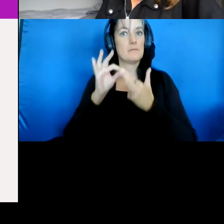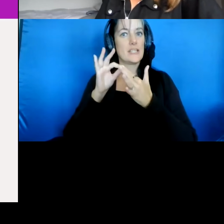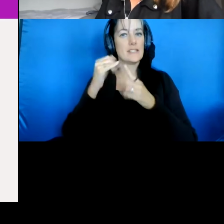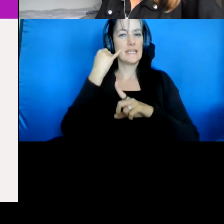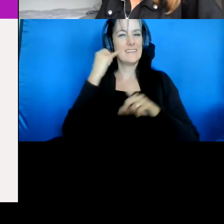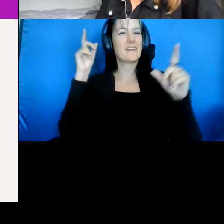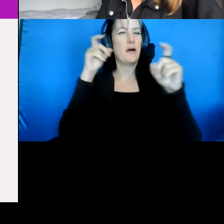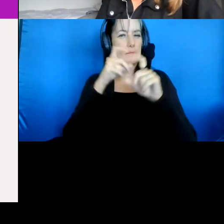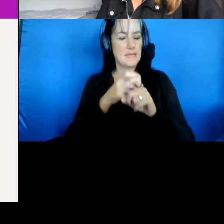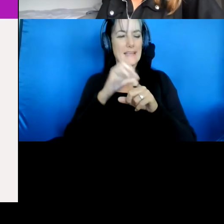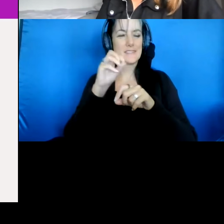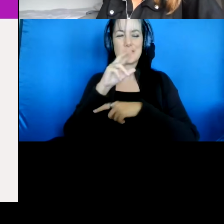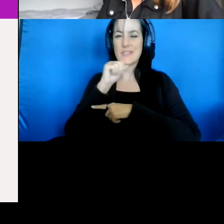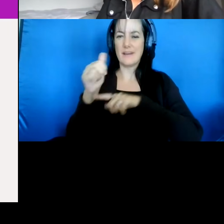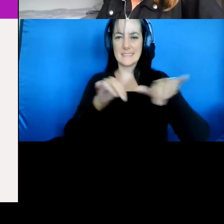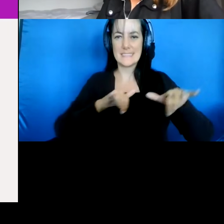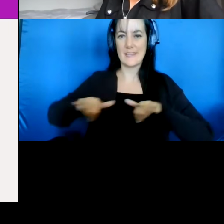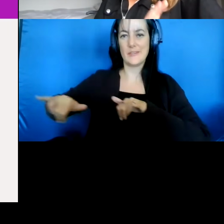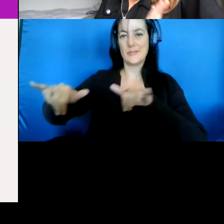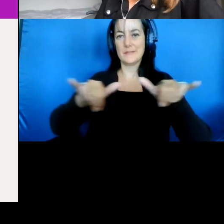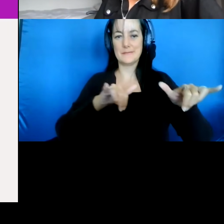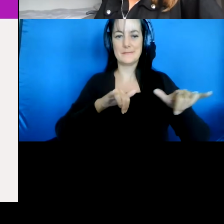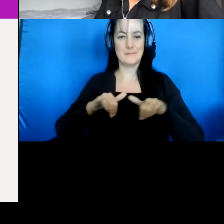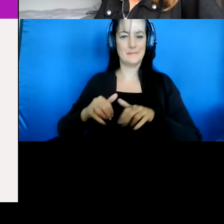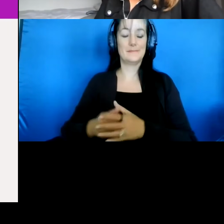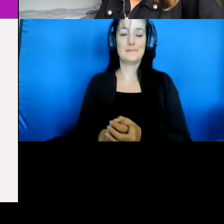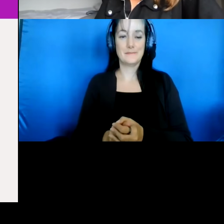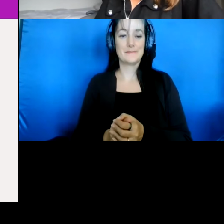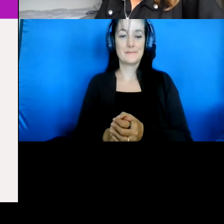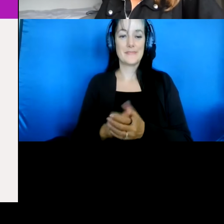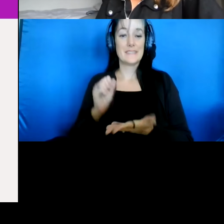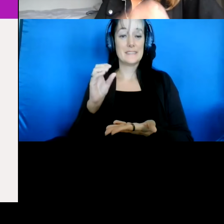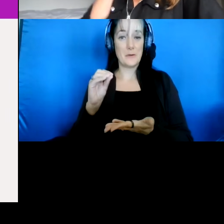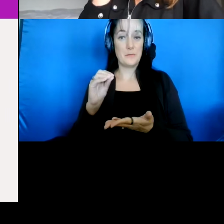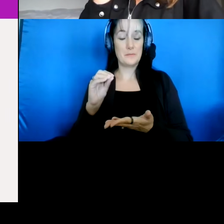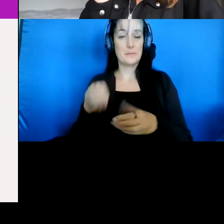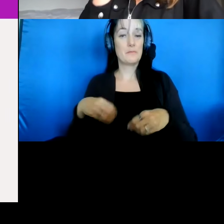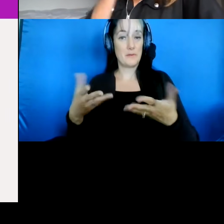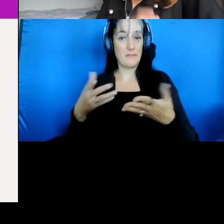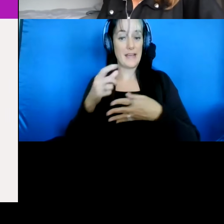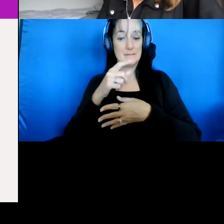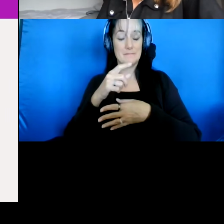provide an alternative to complete a task. Make sure that alternative is both keyboard and